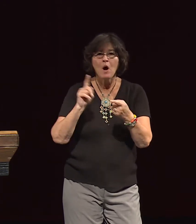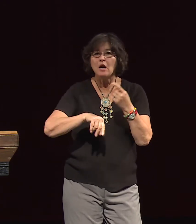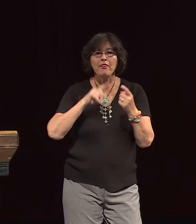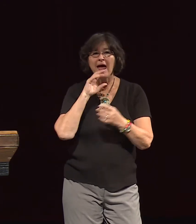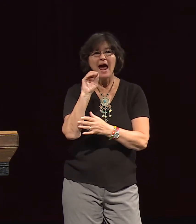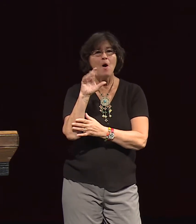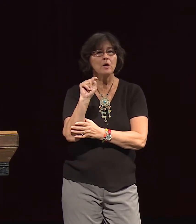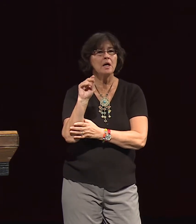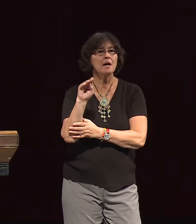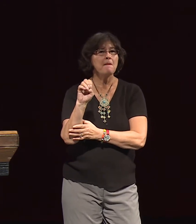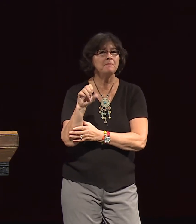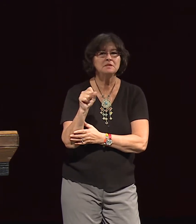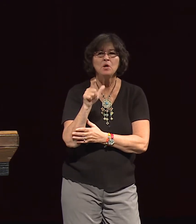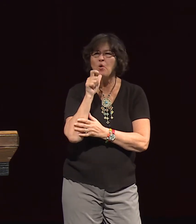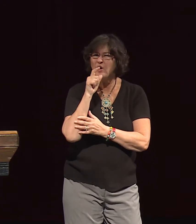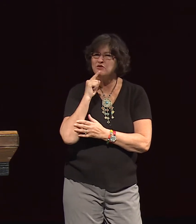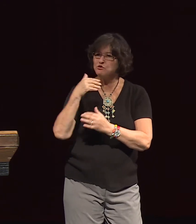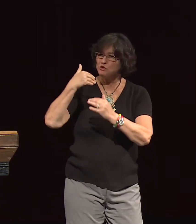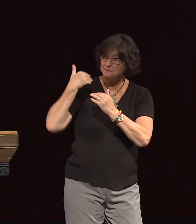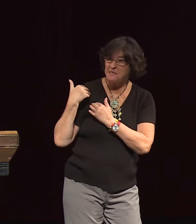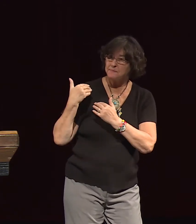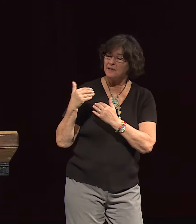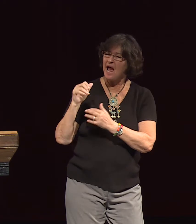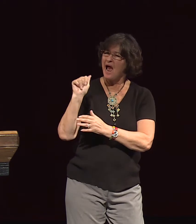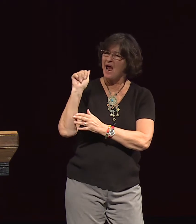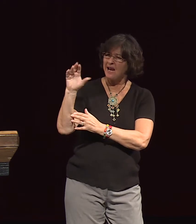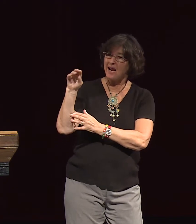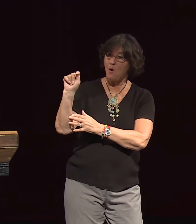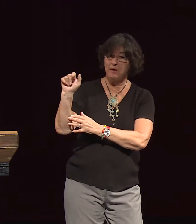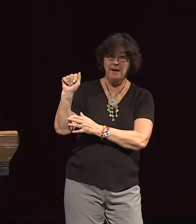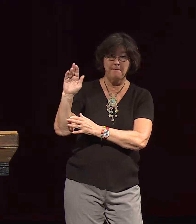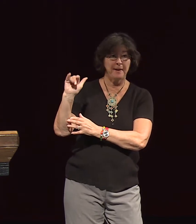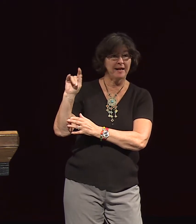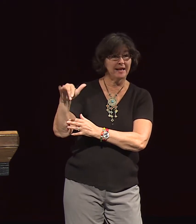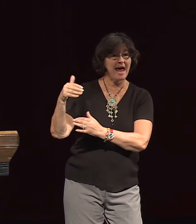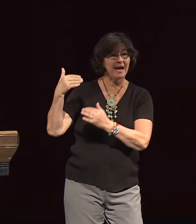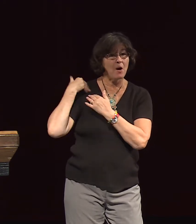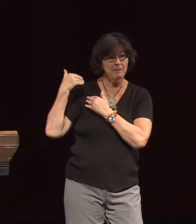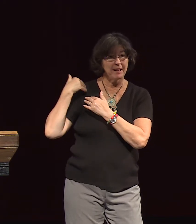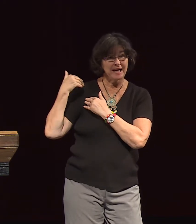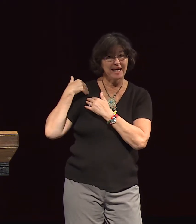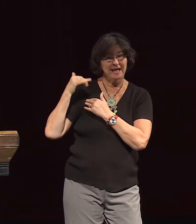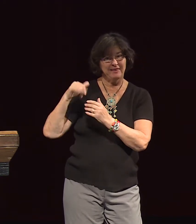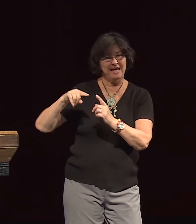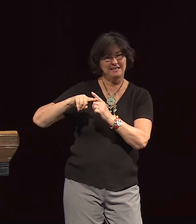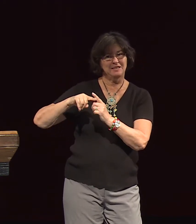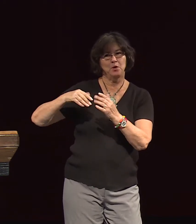and the consequences, the outcomes are not favorable,